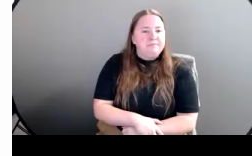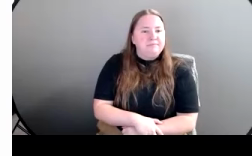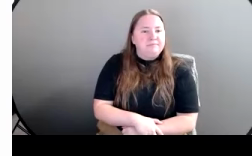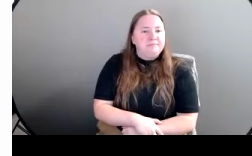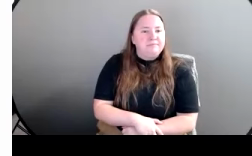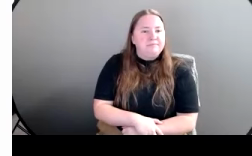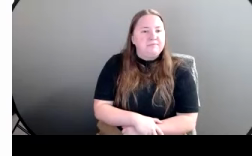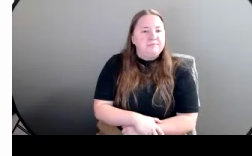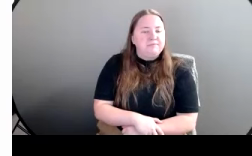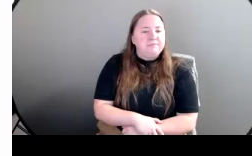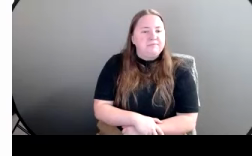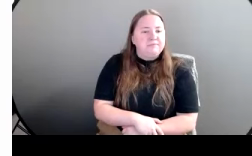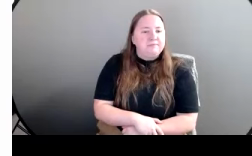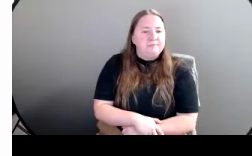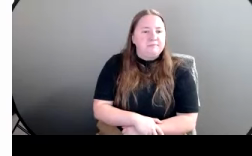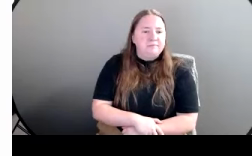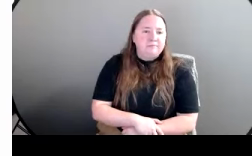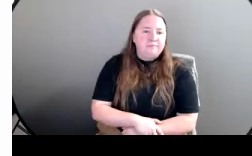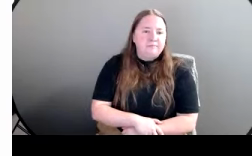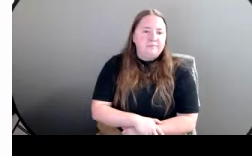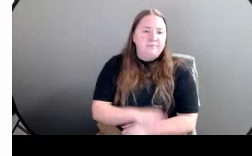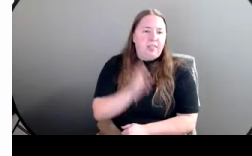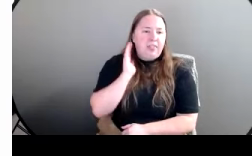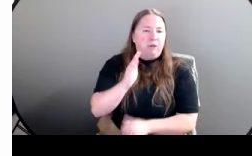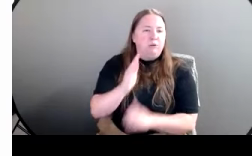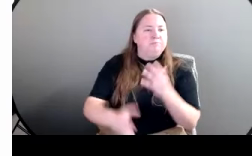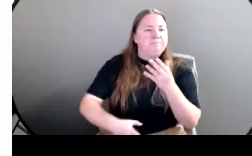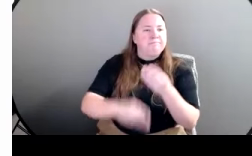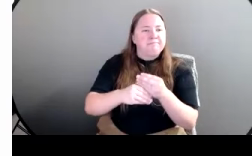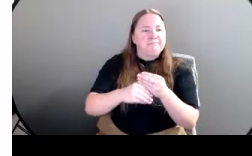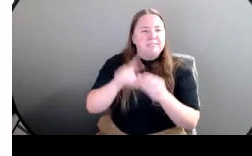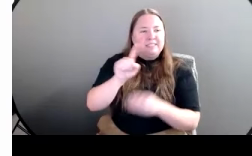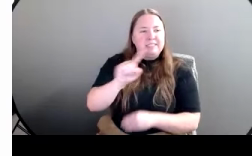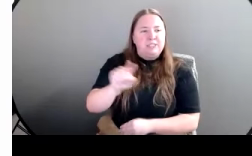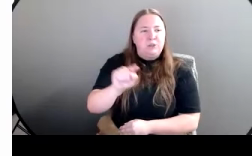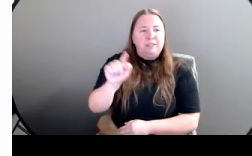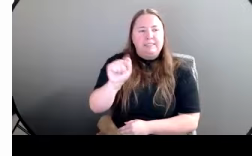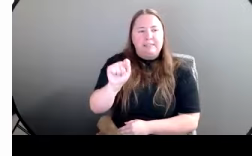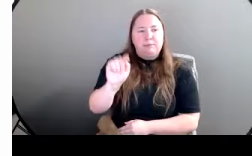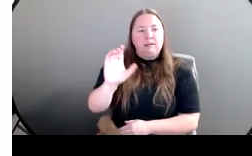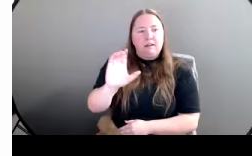And that will put the, zero textbook cost icon on your course in self-service.